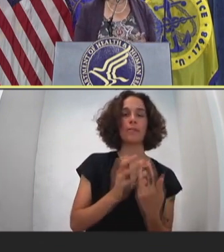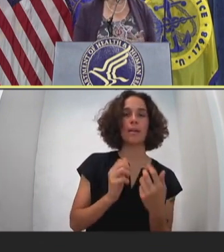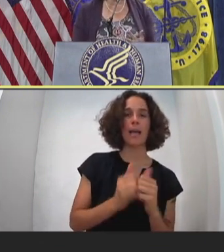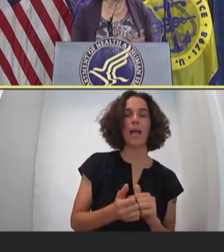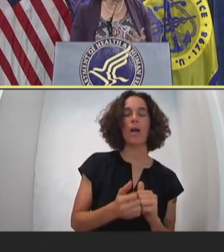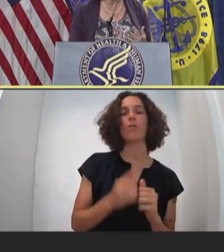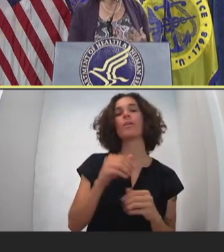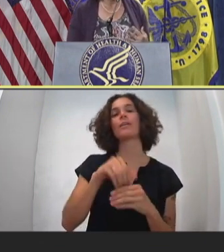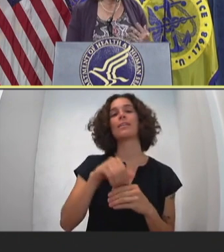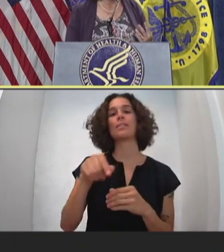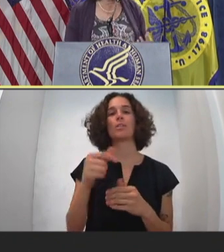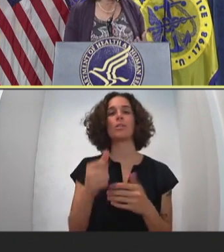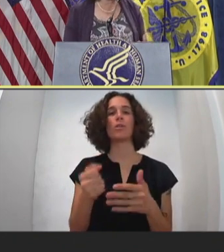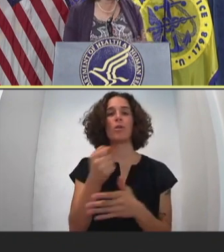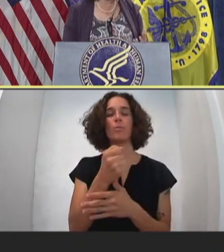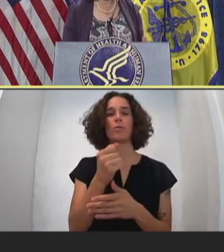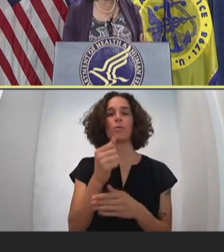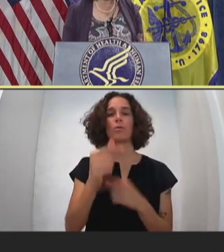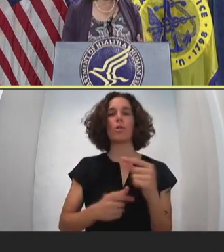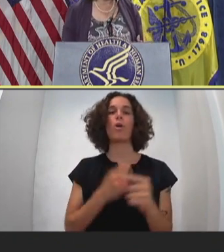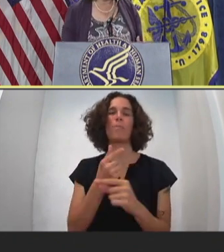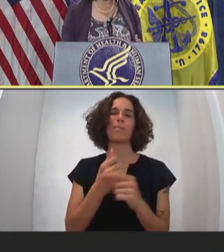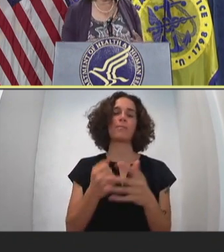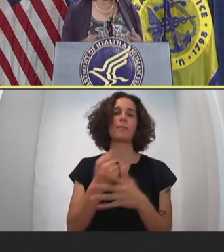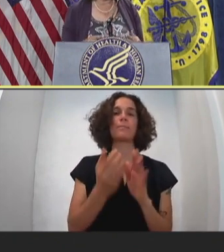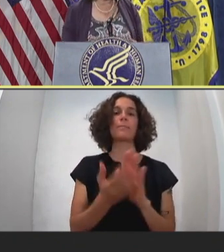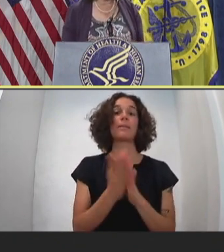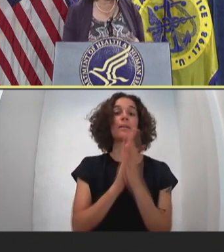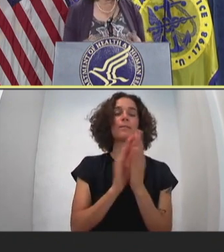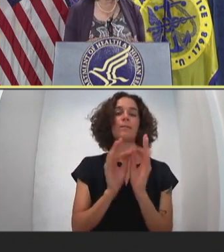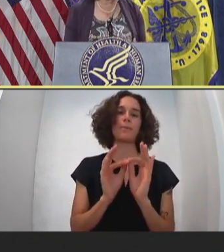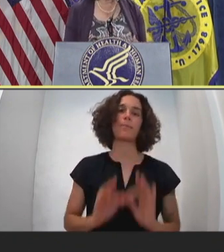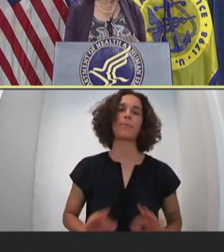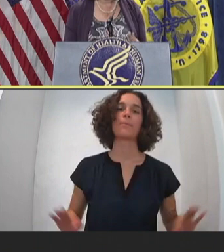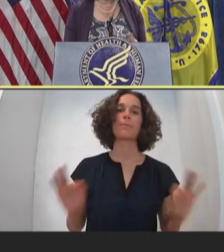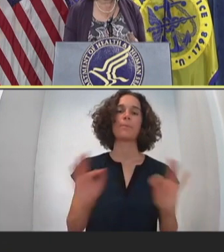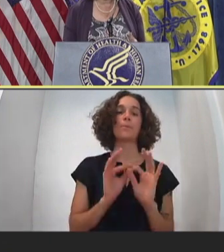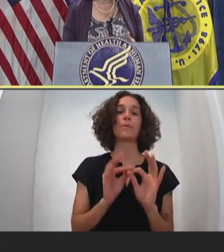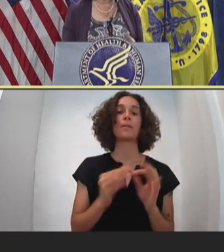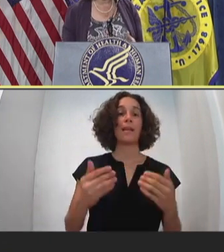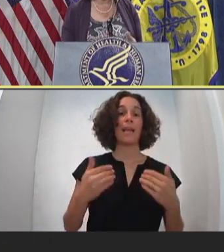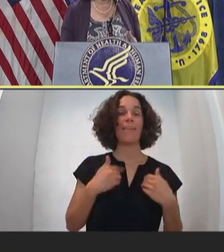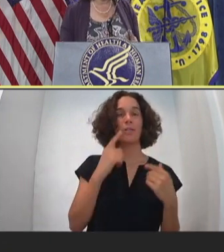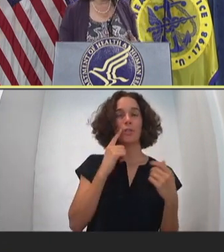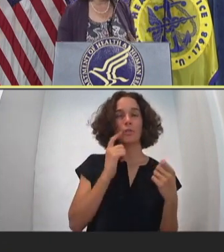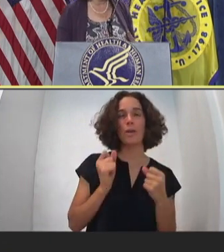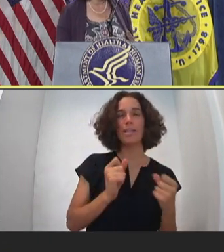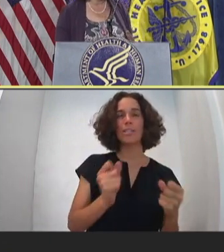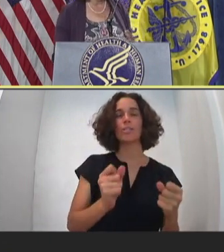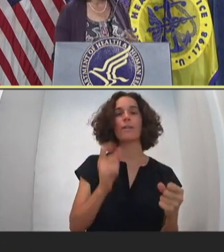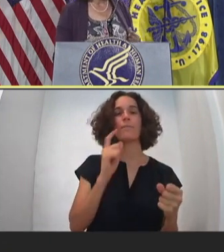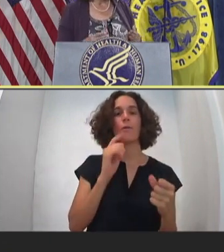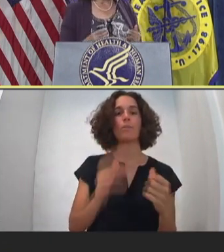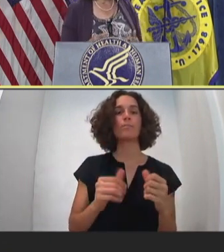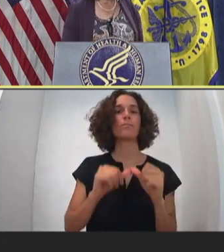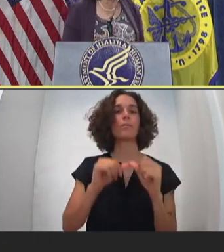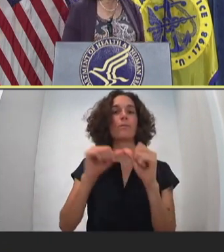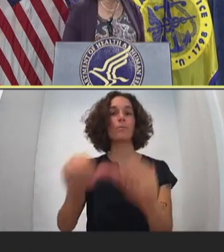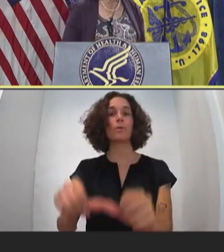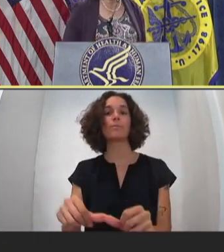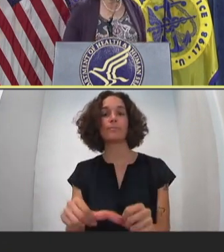priorities becomes very important. And just having a strategy to move forward. Having a decision as